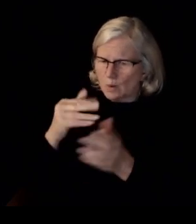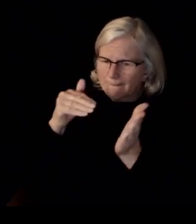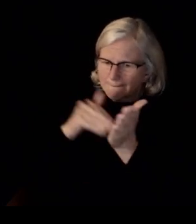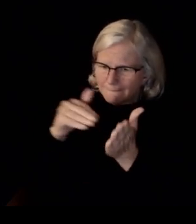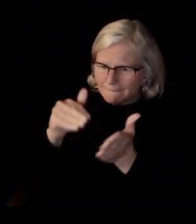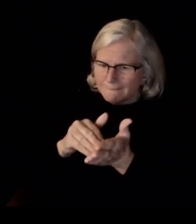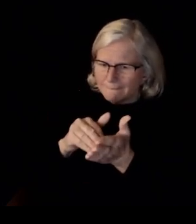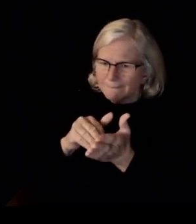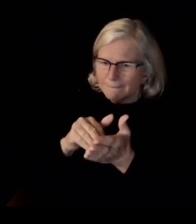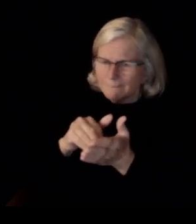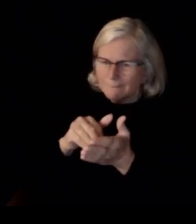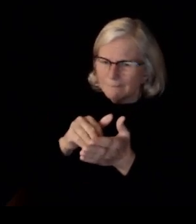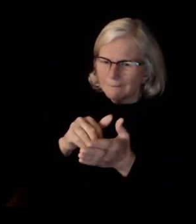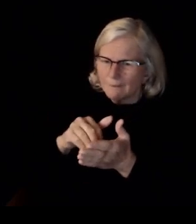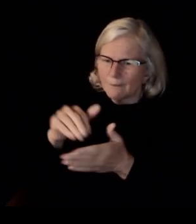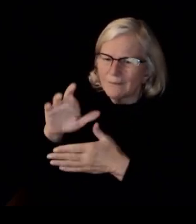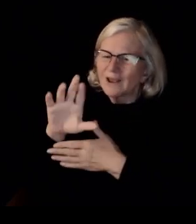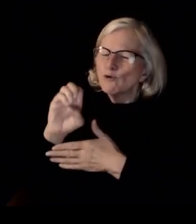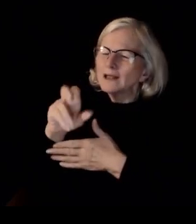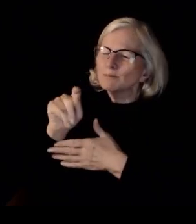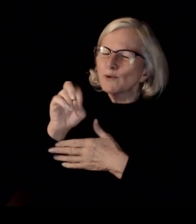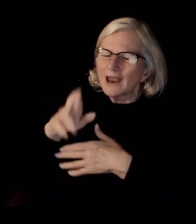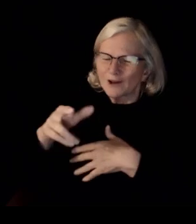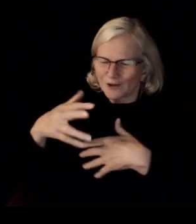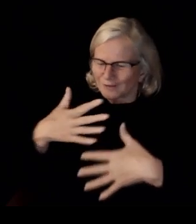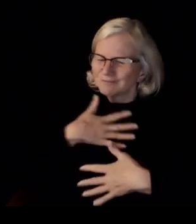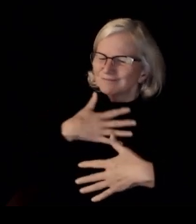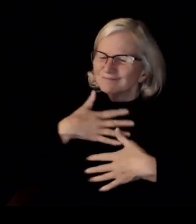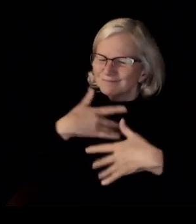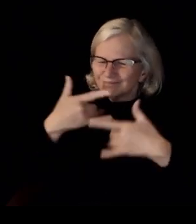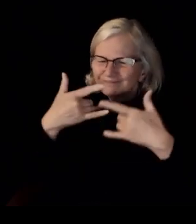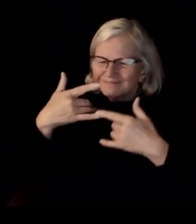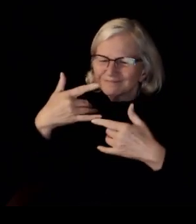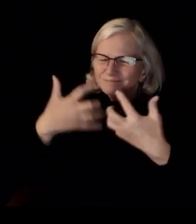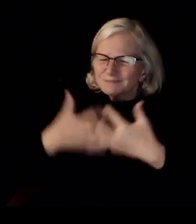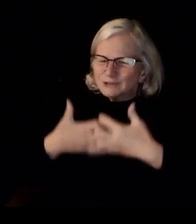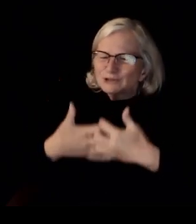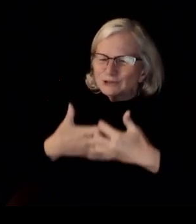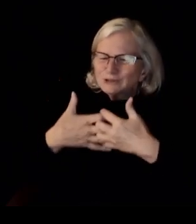authenticity. When we're dealing with international suppliers and a really dynamic supply chain